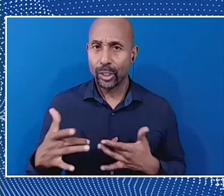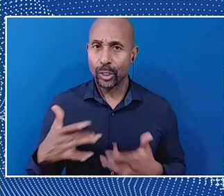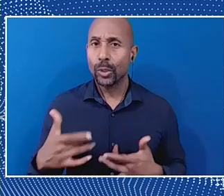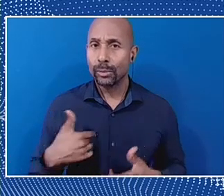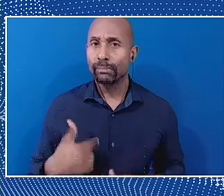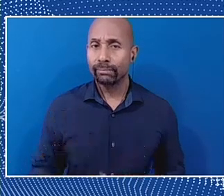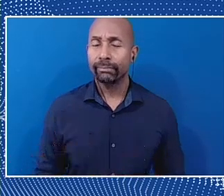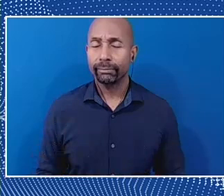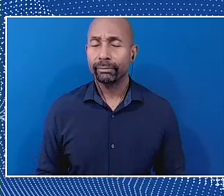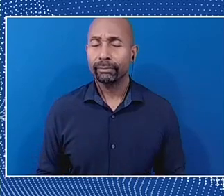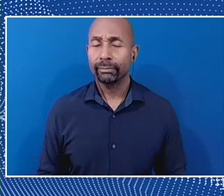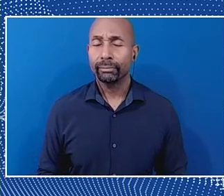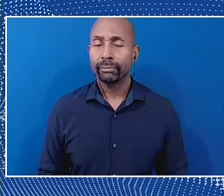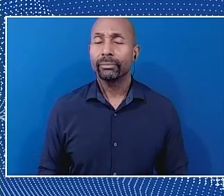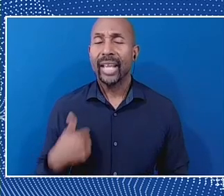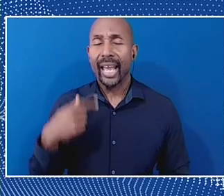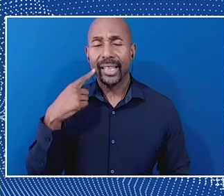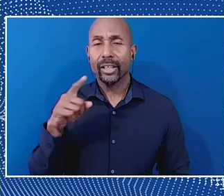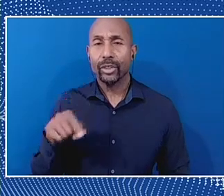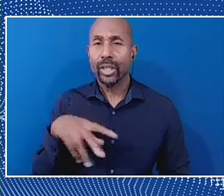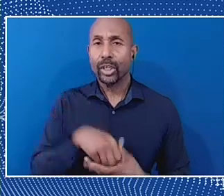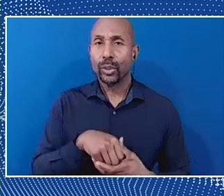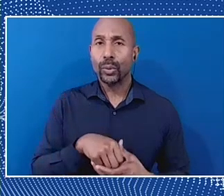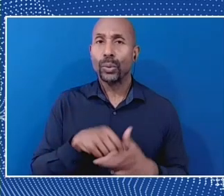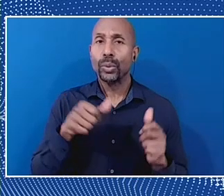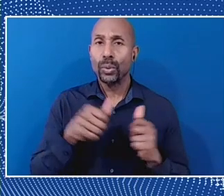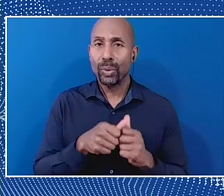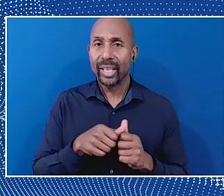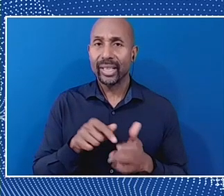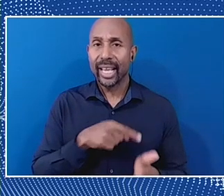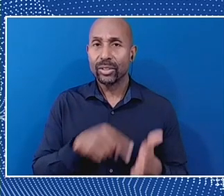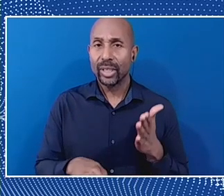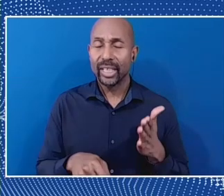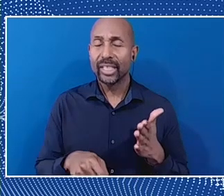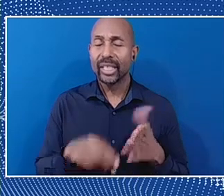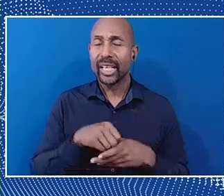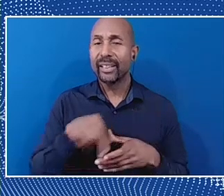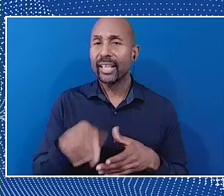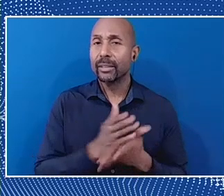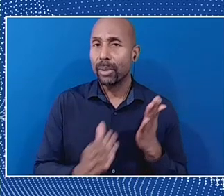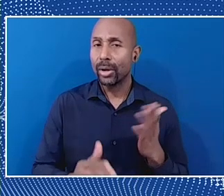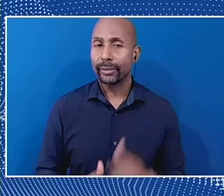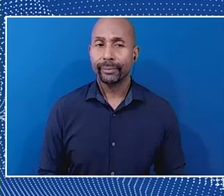covered in cancellation here. Thank you, Lane. One of the things that I